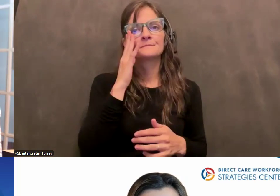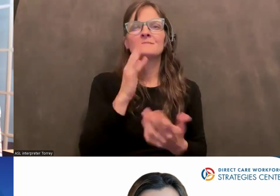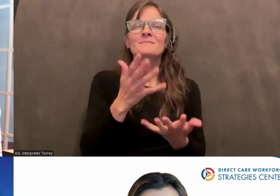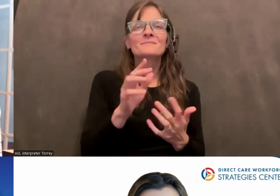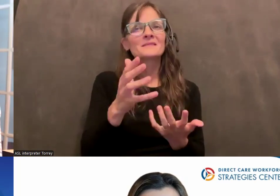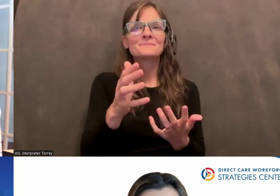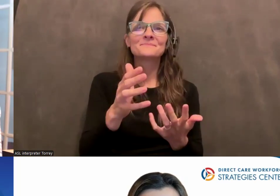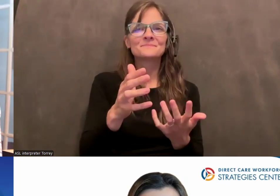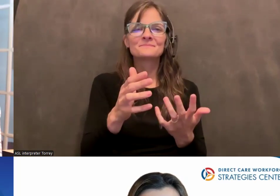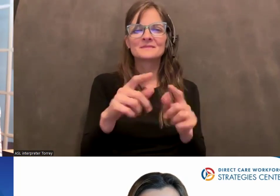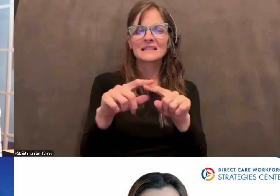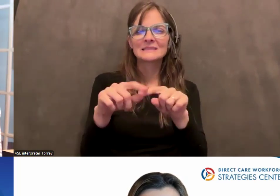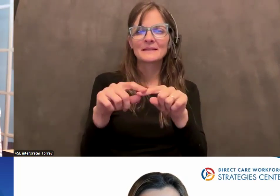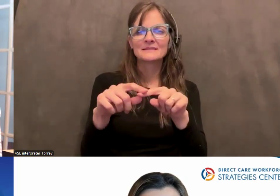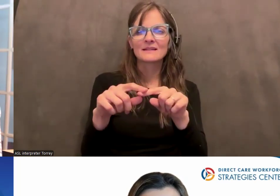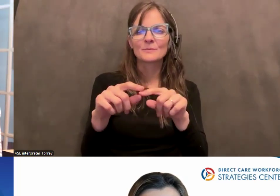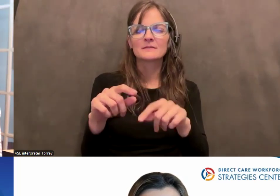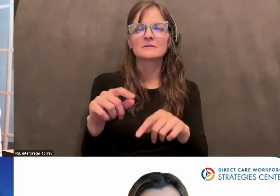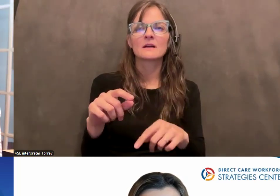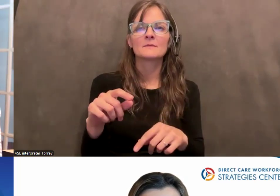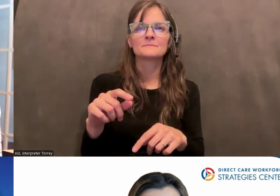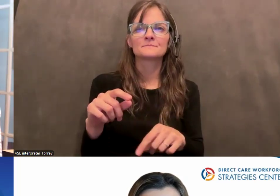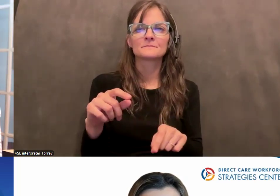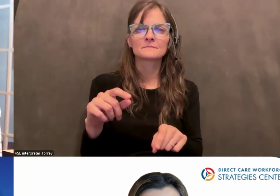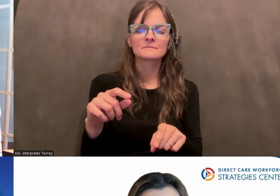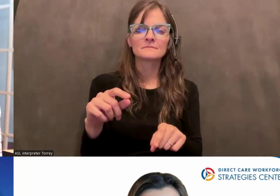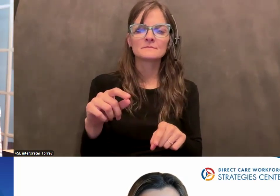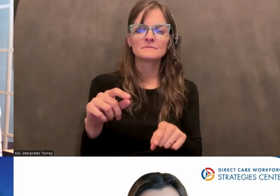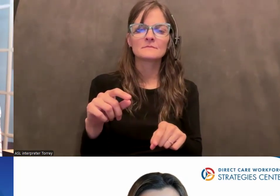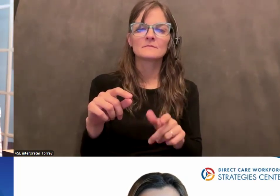on the front end because you're trying to build your assets.